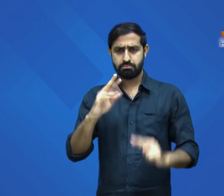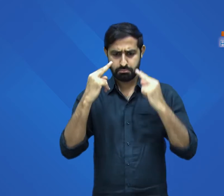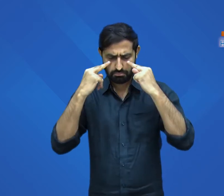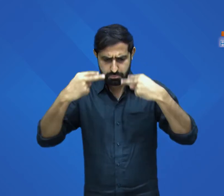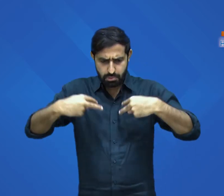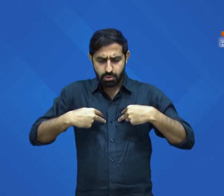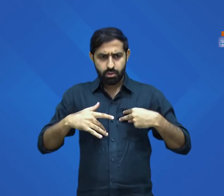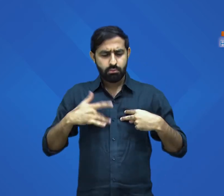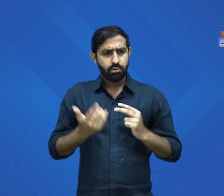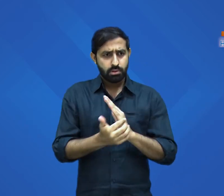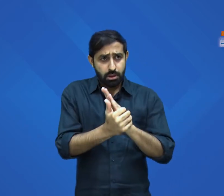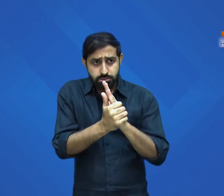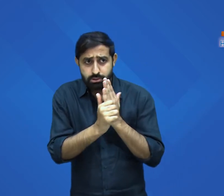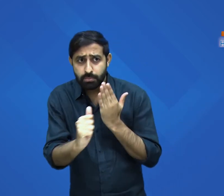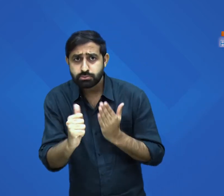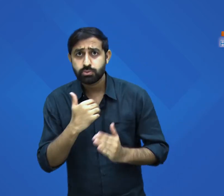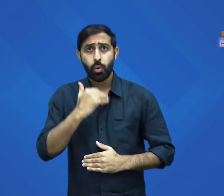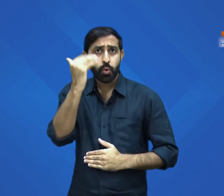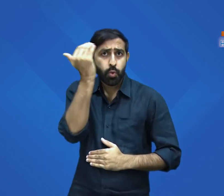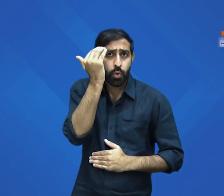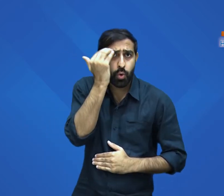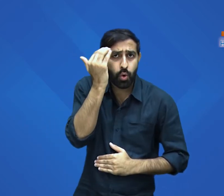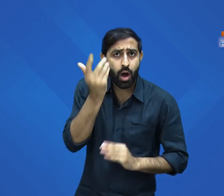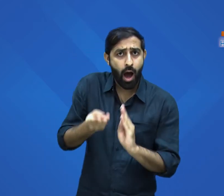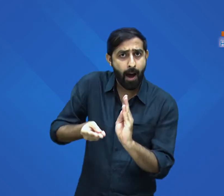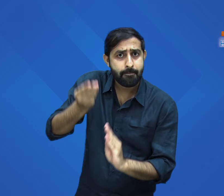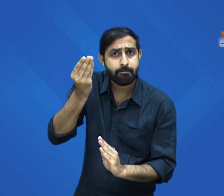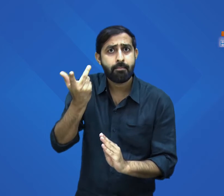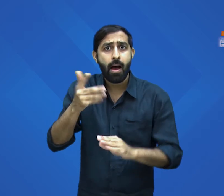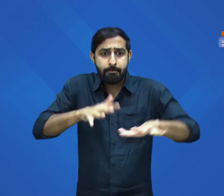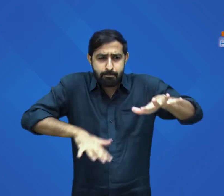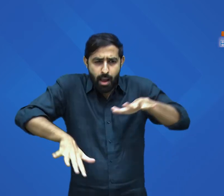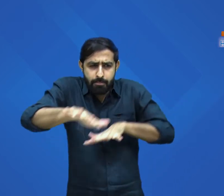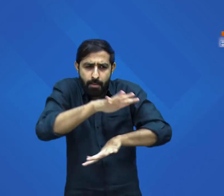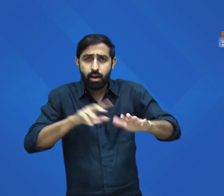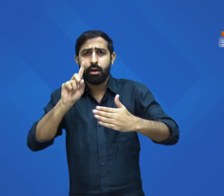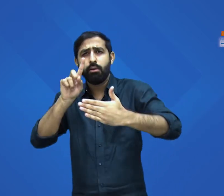He says that language is a tool of self discovery and analysis